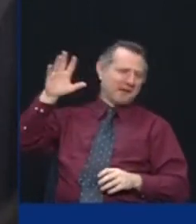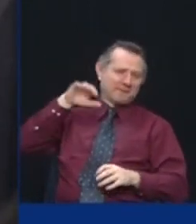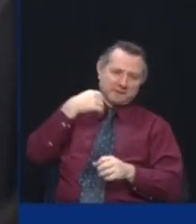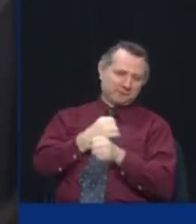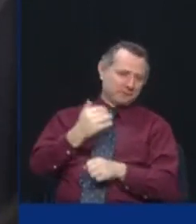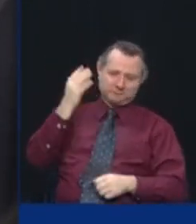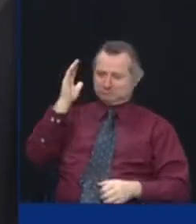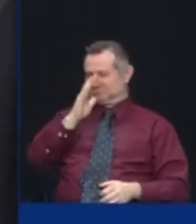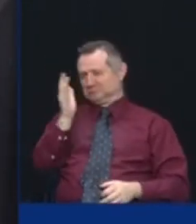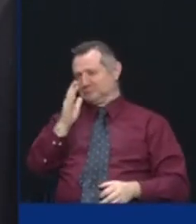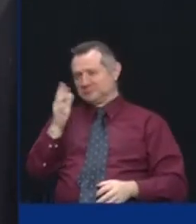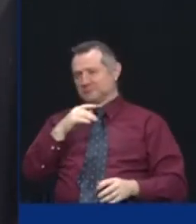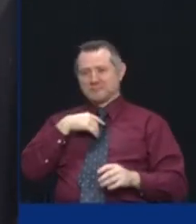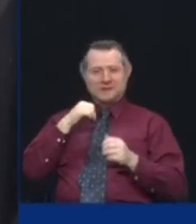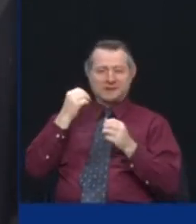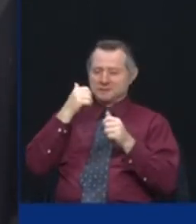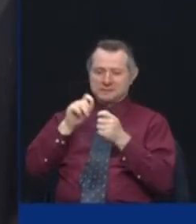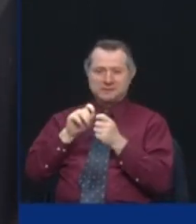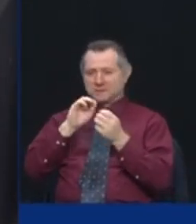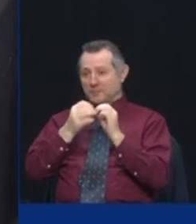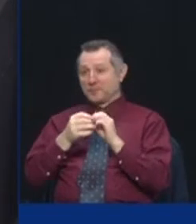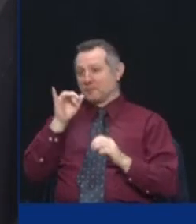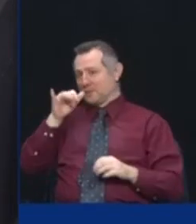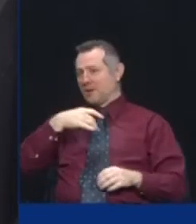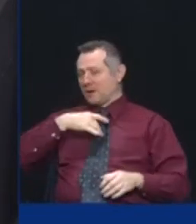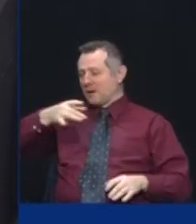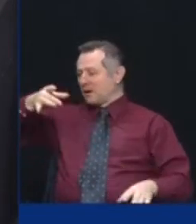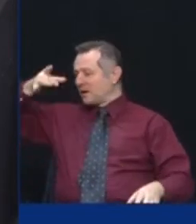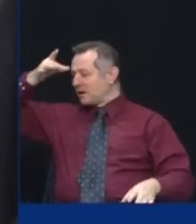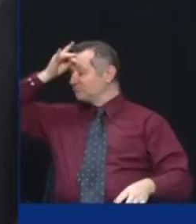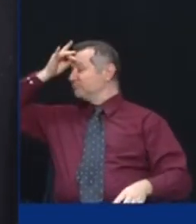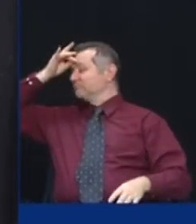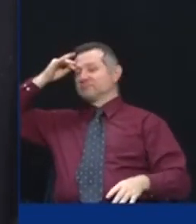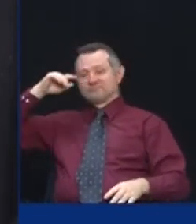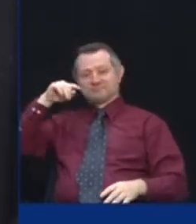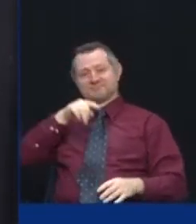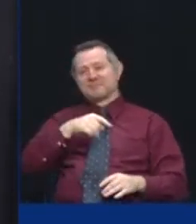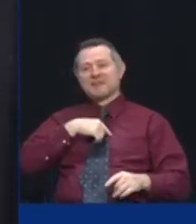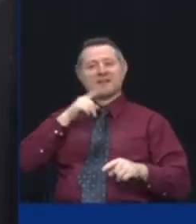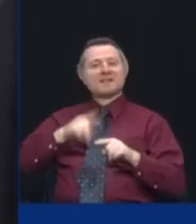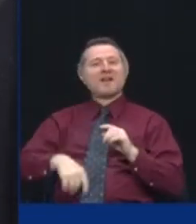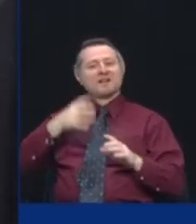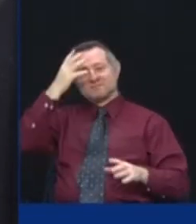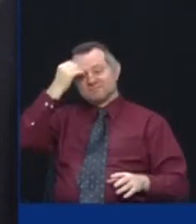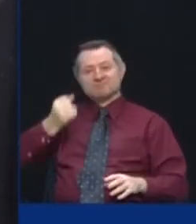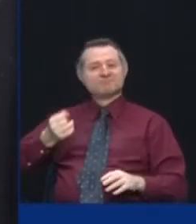YANKEES. IN ANY EVENT, THAT IT'S A MEMORY THAT STUCK WITH ME FOR 60, 65